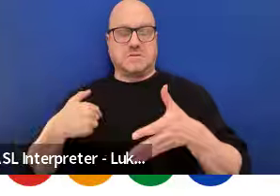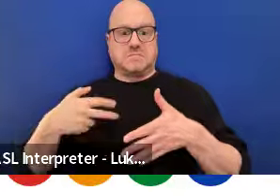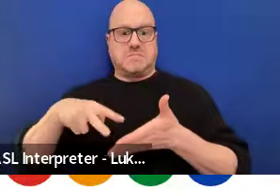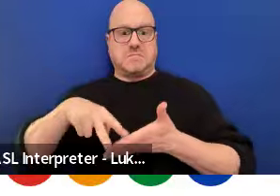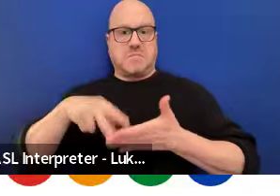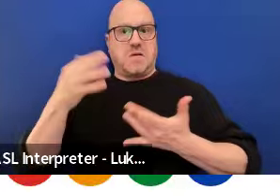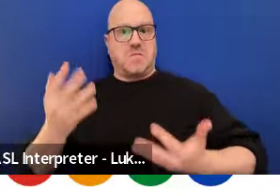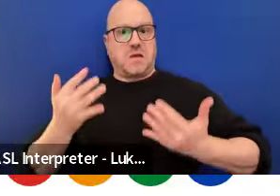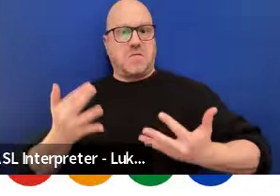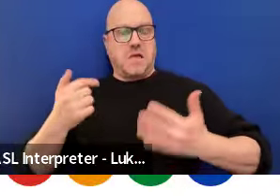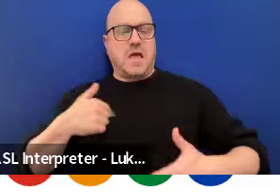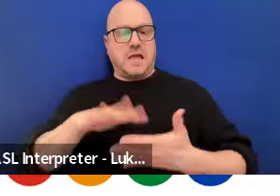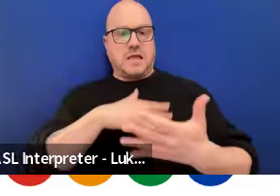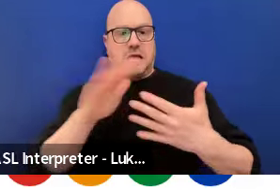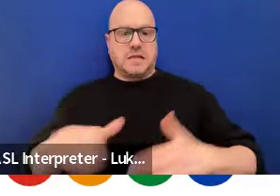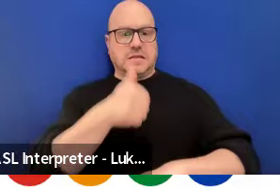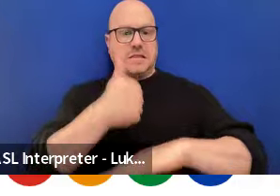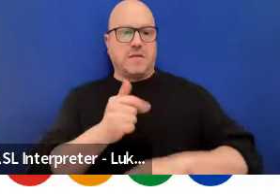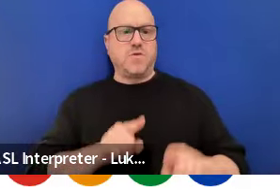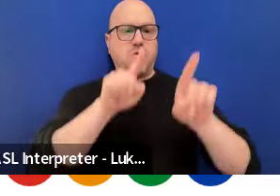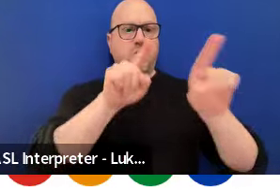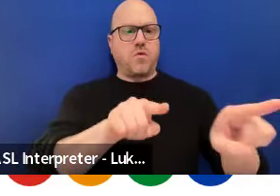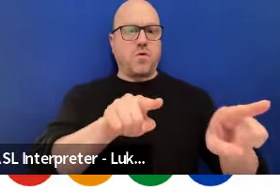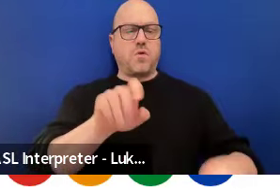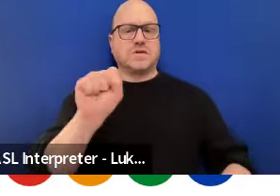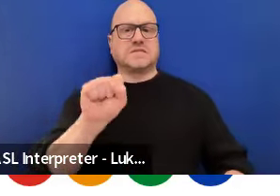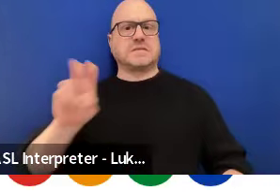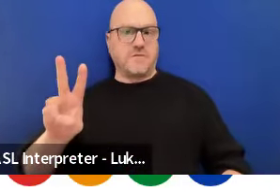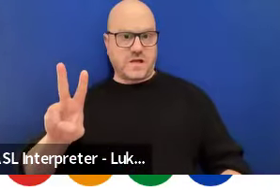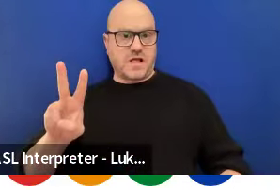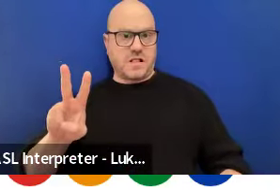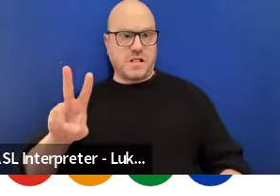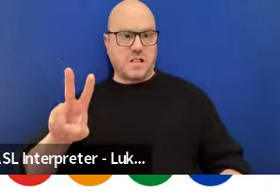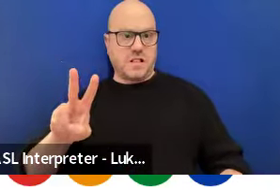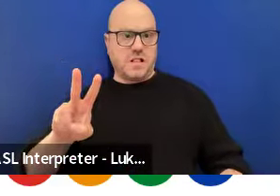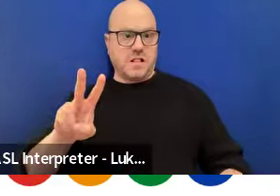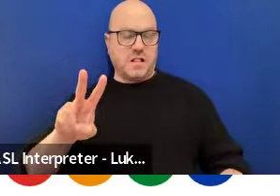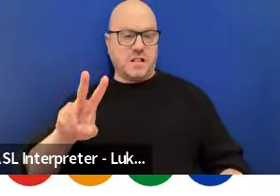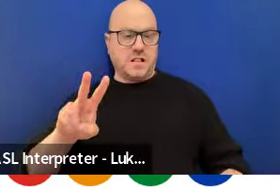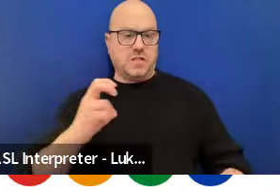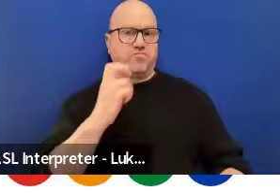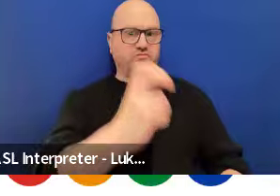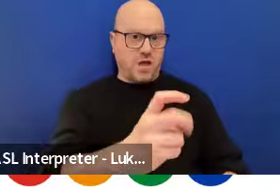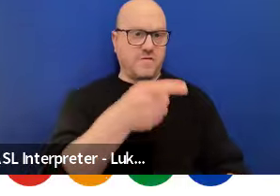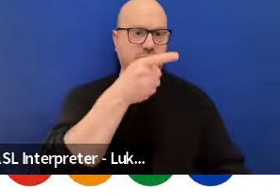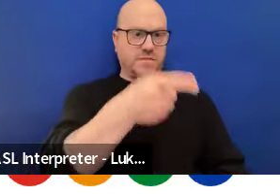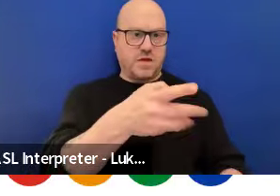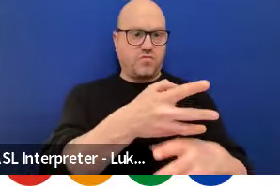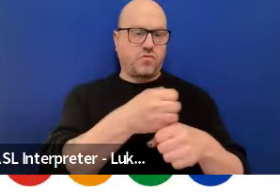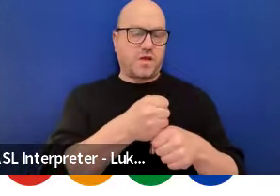THE RIDE DRIVER LEFT ME BEHIND. I HAD A SCHEDULE TO GO TO 167